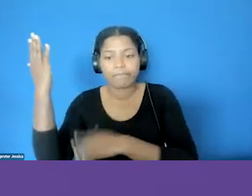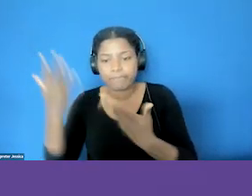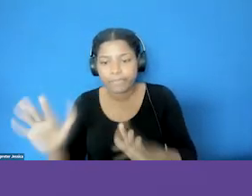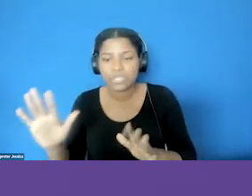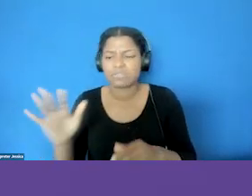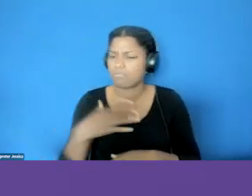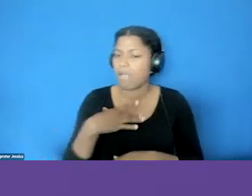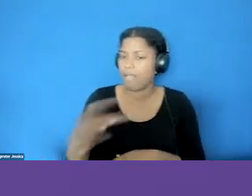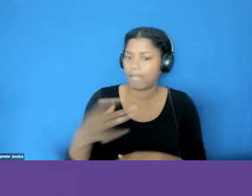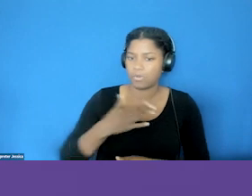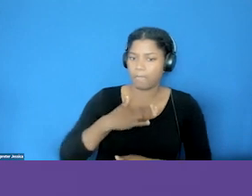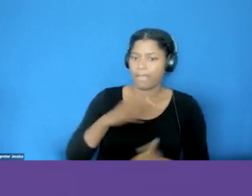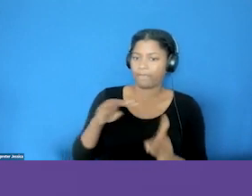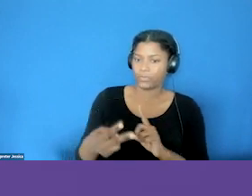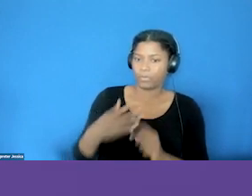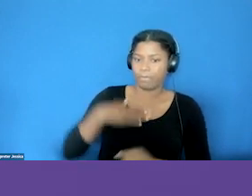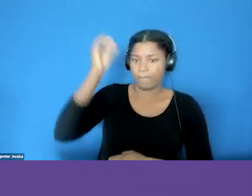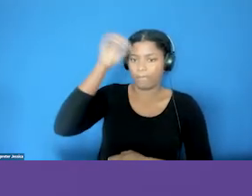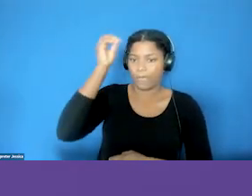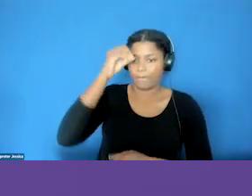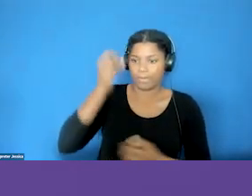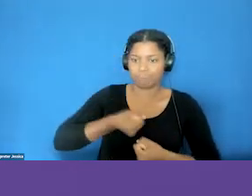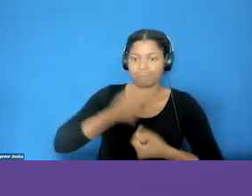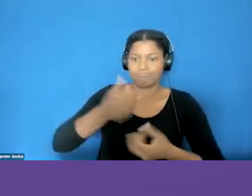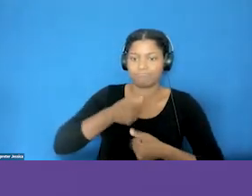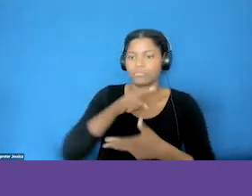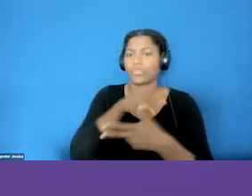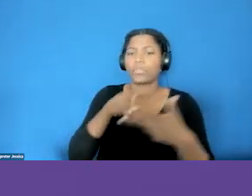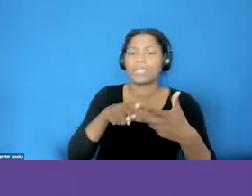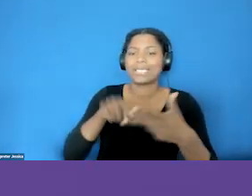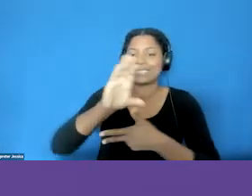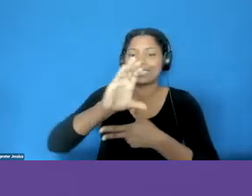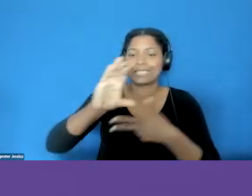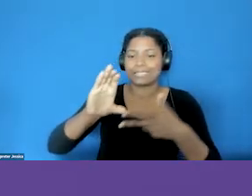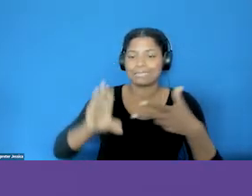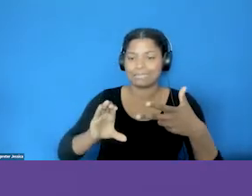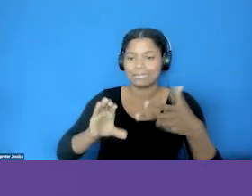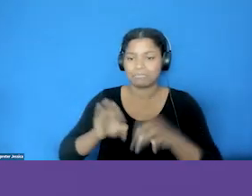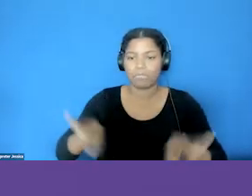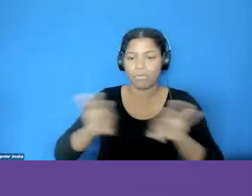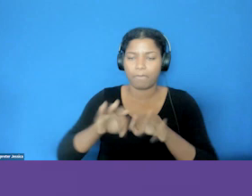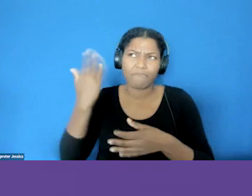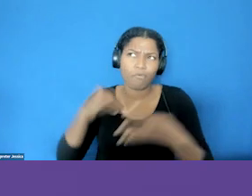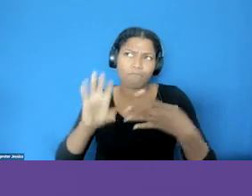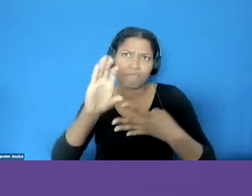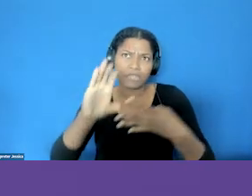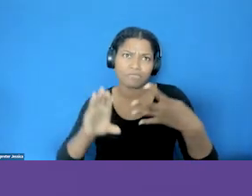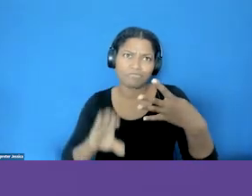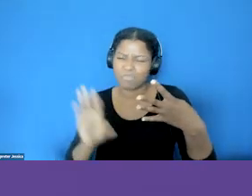I like to speak on what I consider the three C's for success. There used to be four, but I think I dropped one of them for a reason.